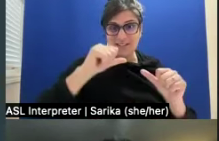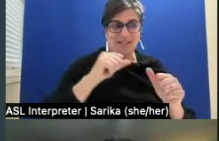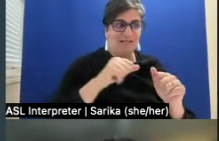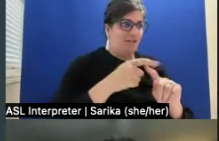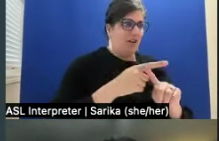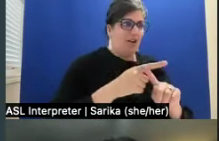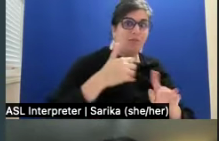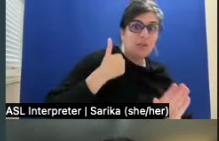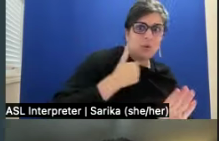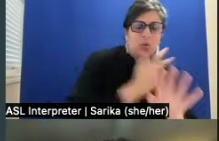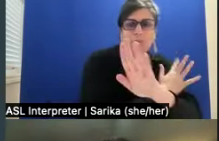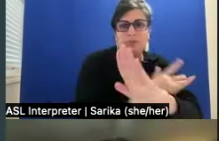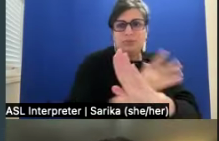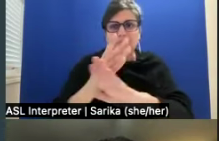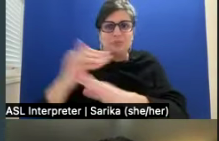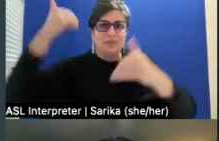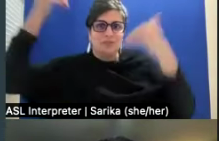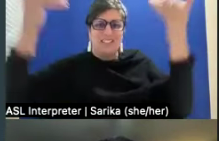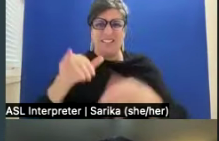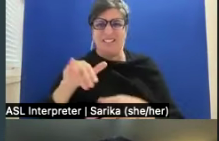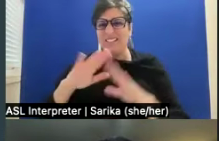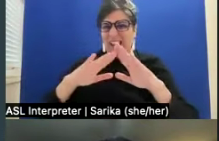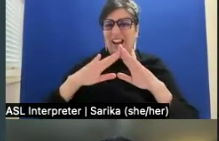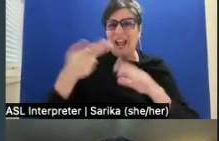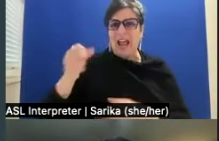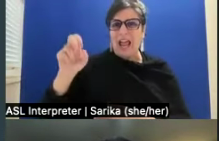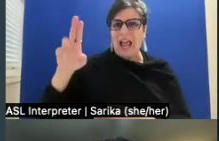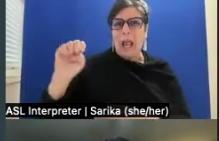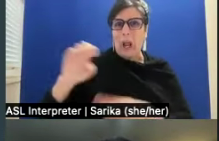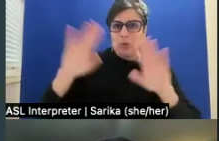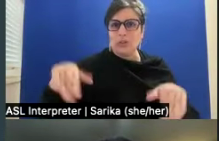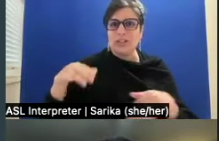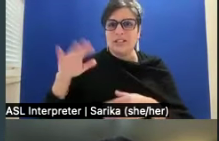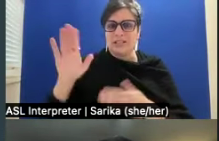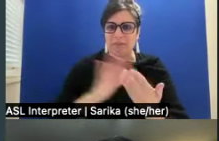house music and the way that, it, originated,